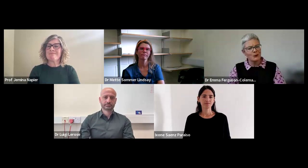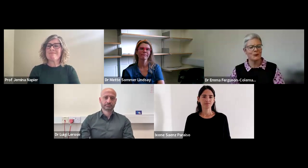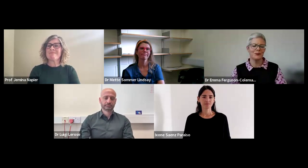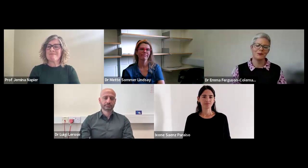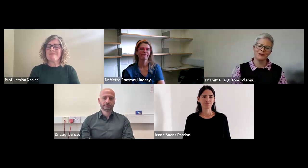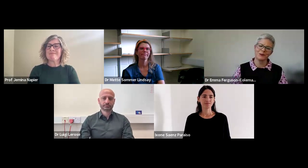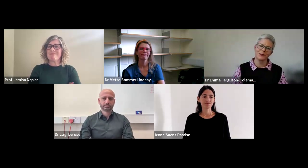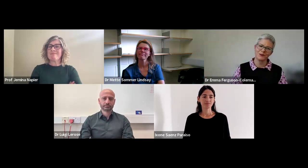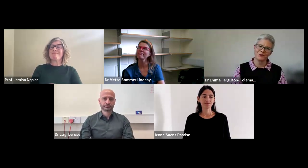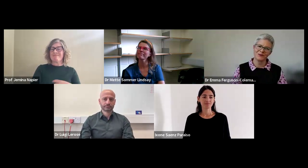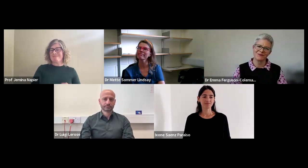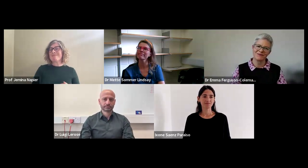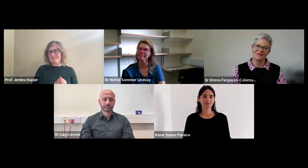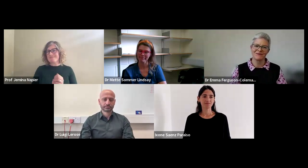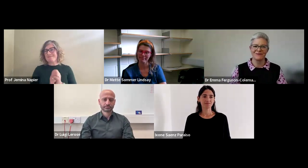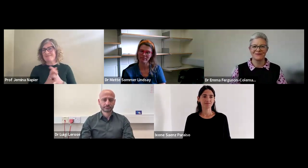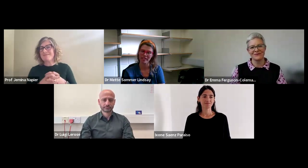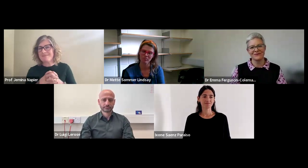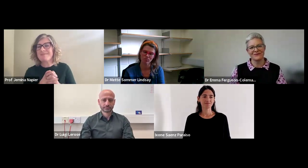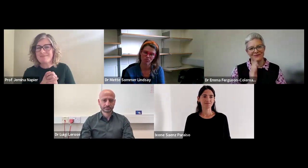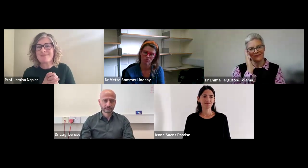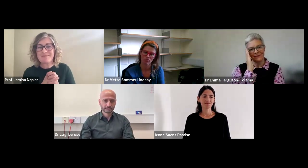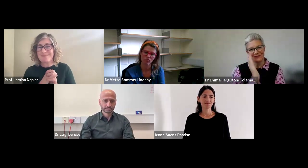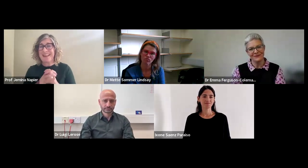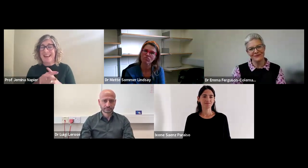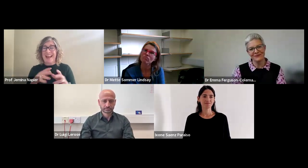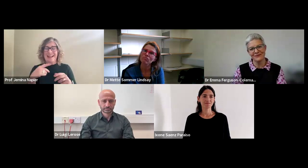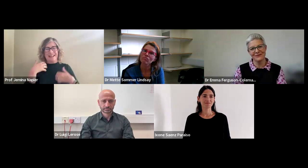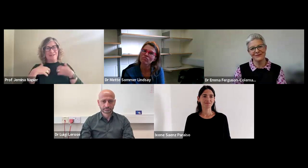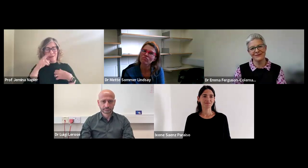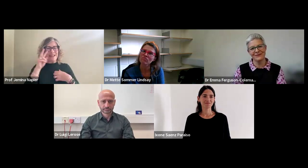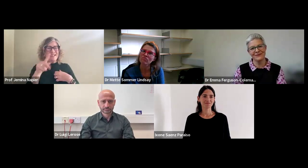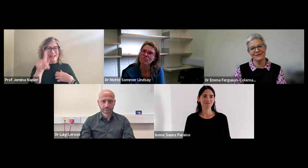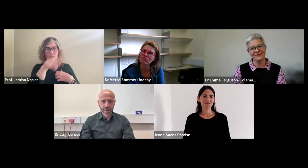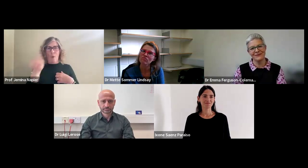and is not there. So I'd be interested to learn from the rest of you on that one.